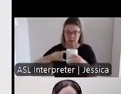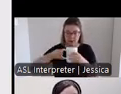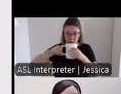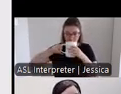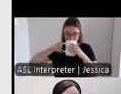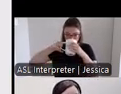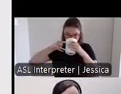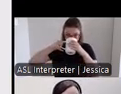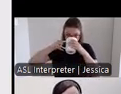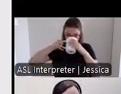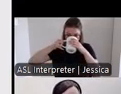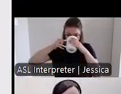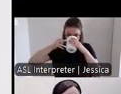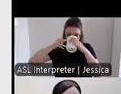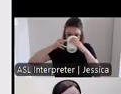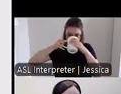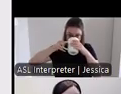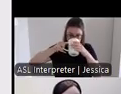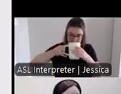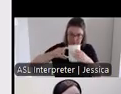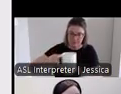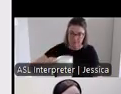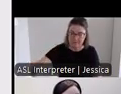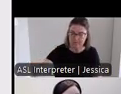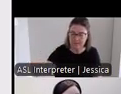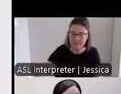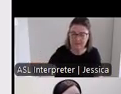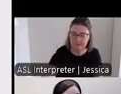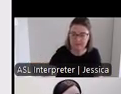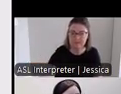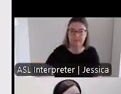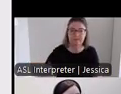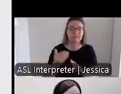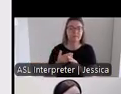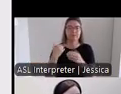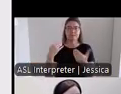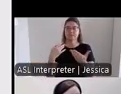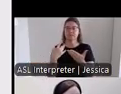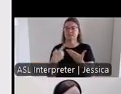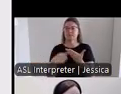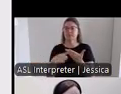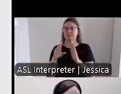before we launch into the background of this initiative, we wanted to share our current